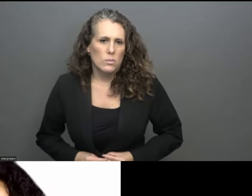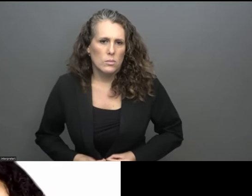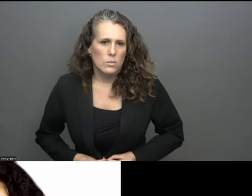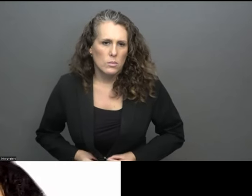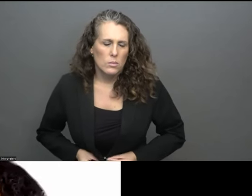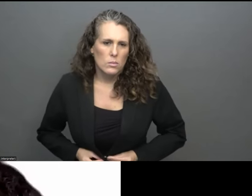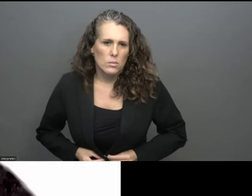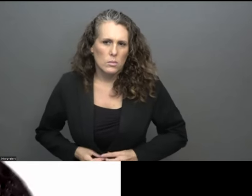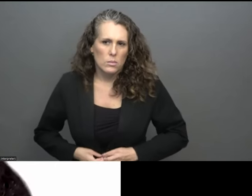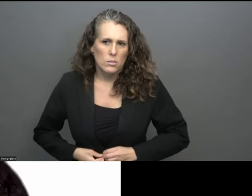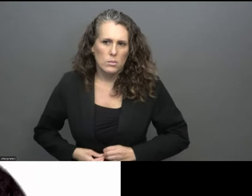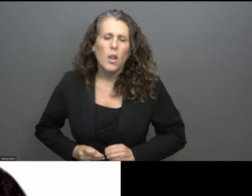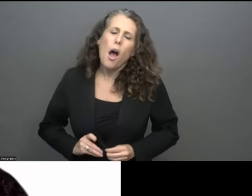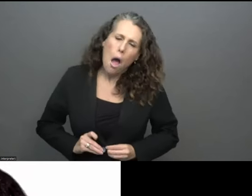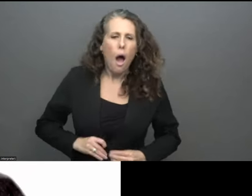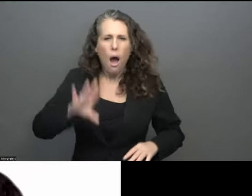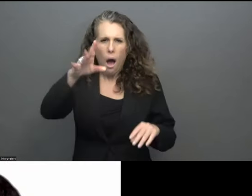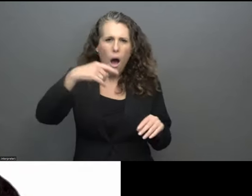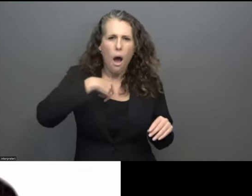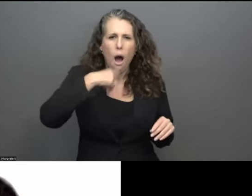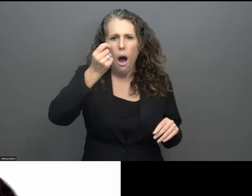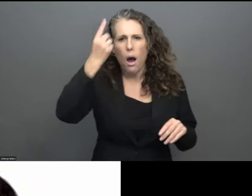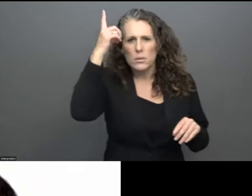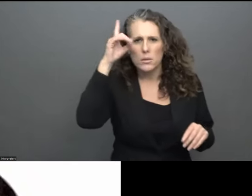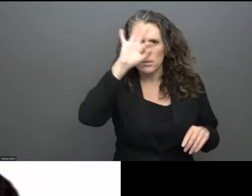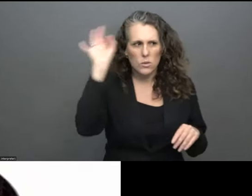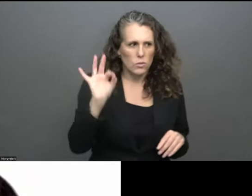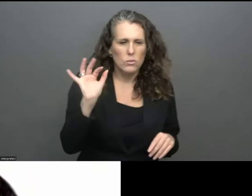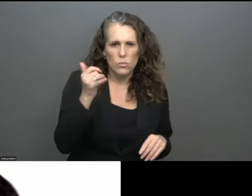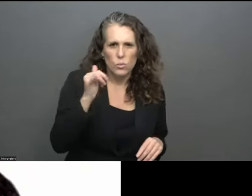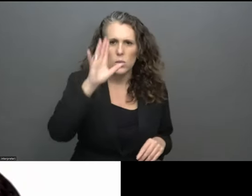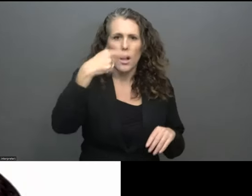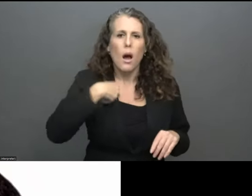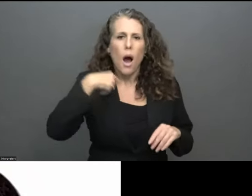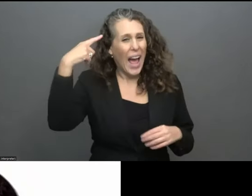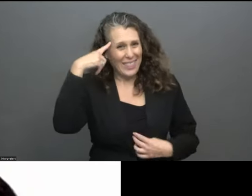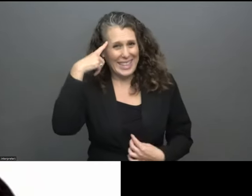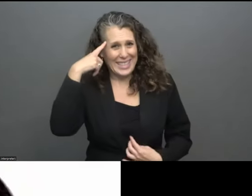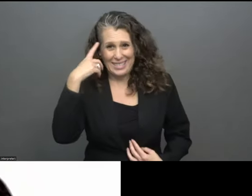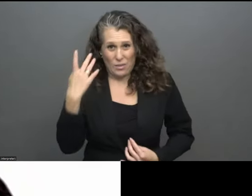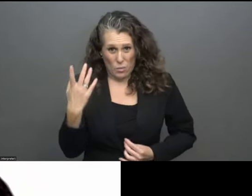impart the question. So absolutely, I think, by being part of networks such as this as